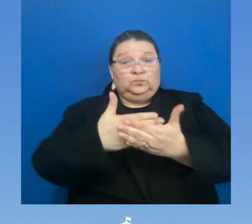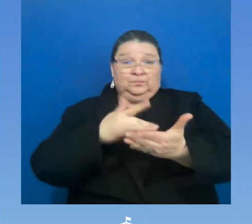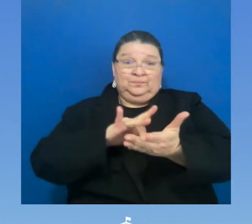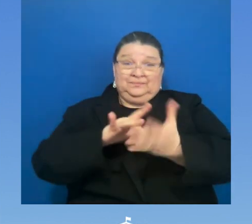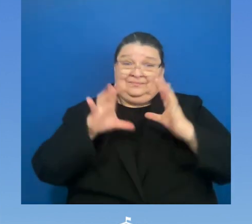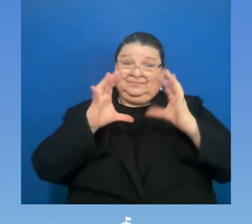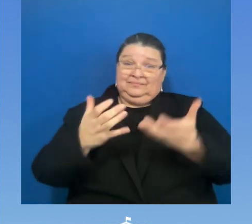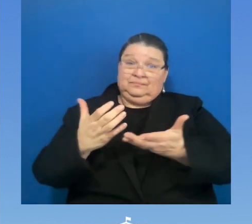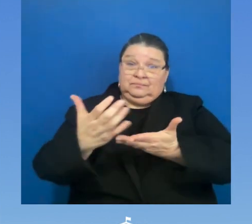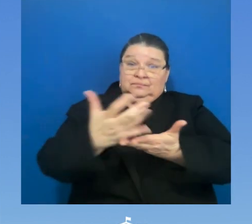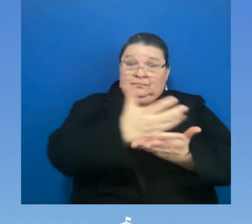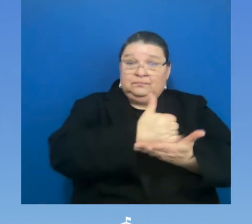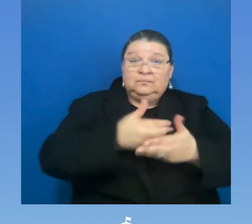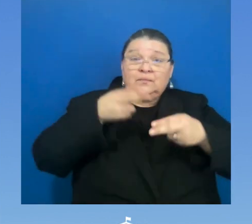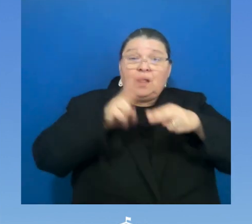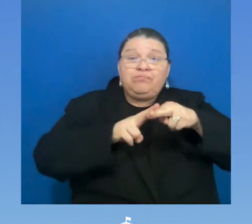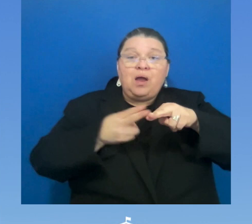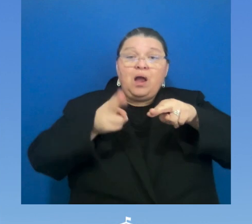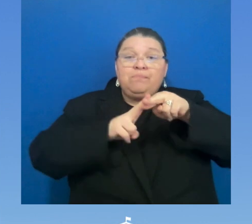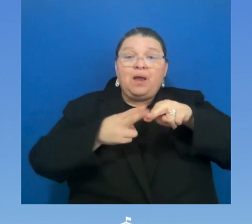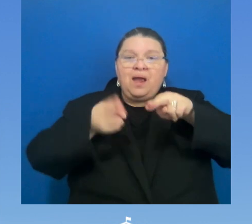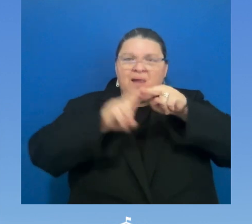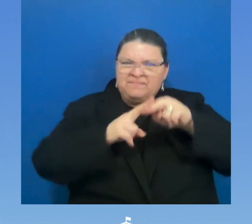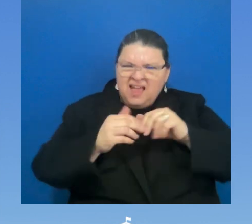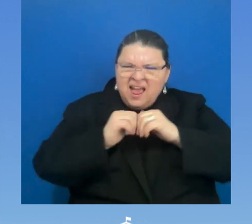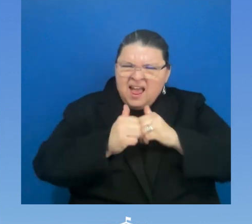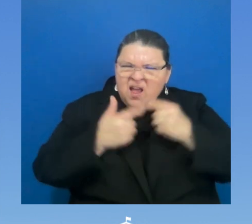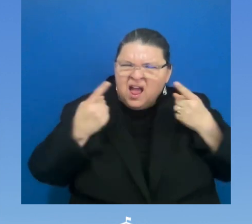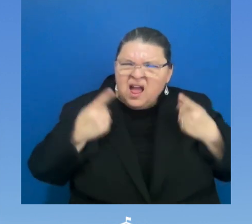can be attributed to increased wages earned by women.